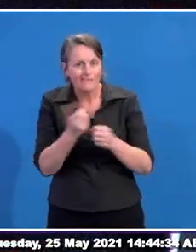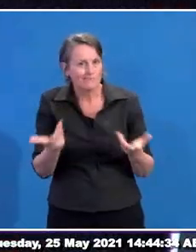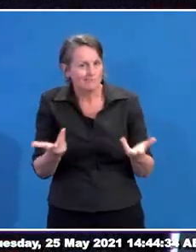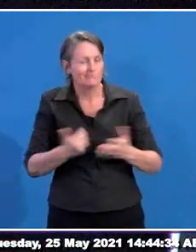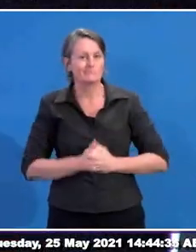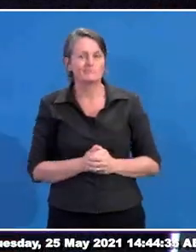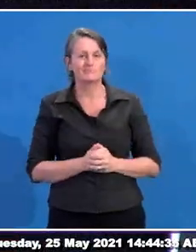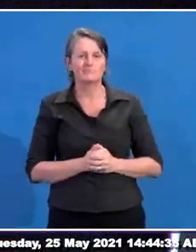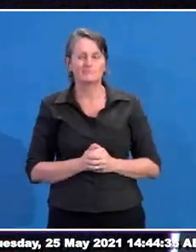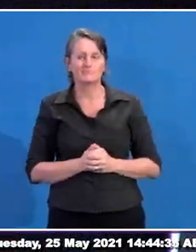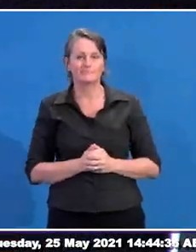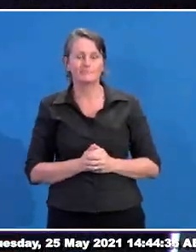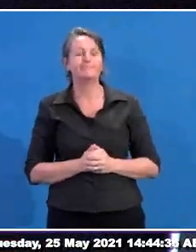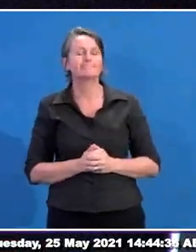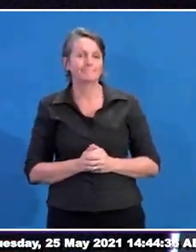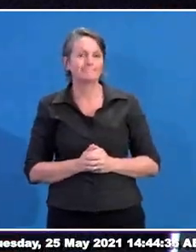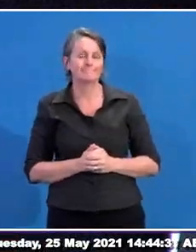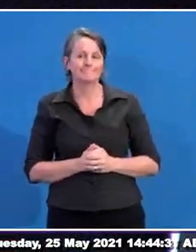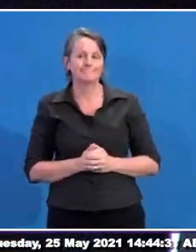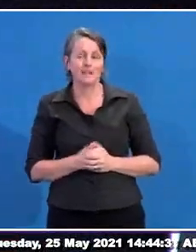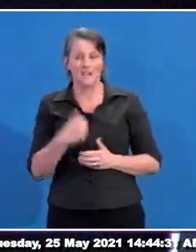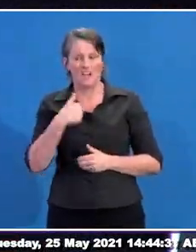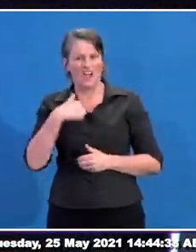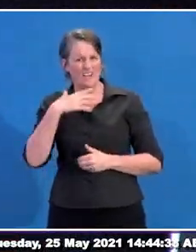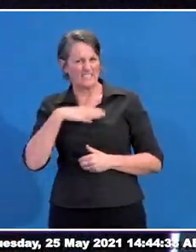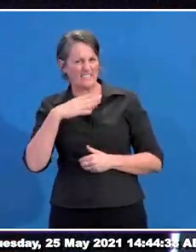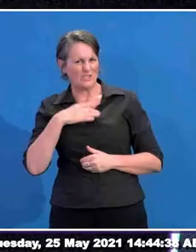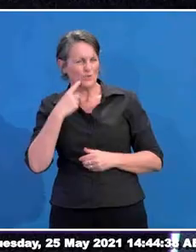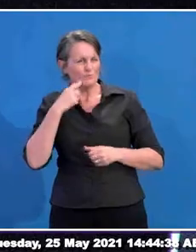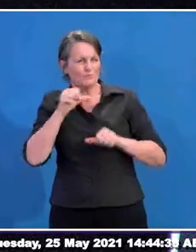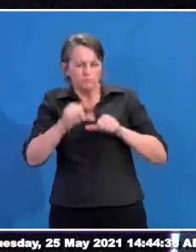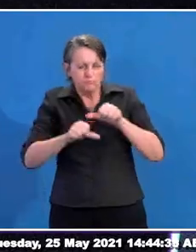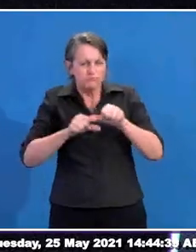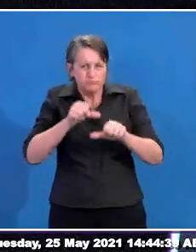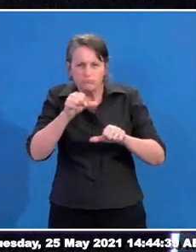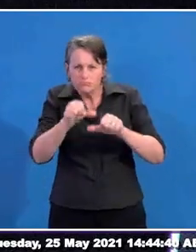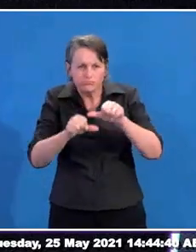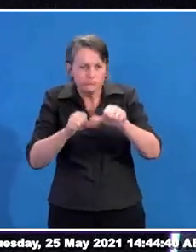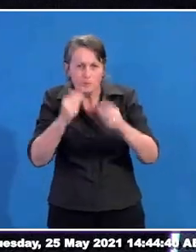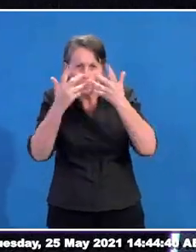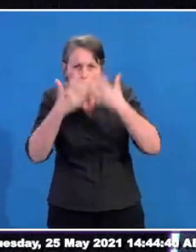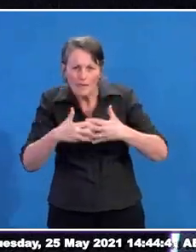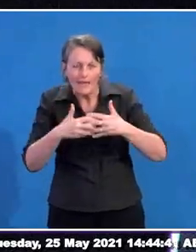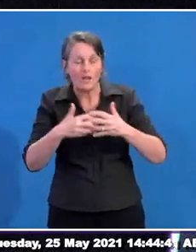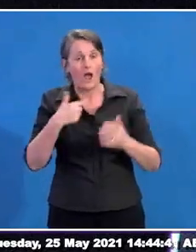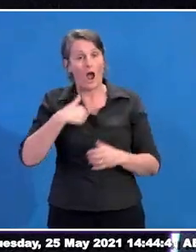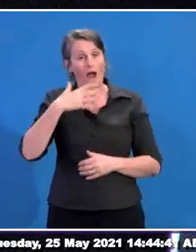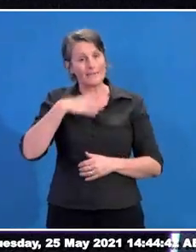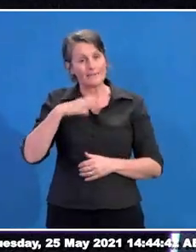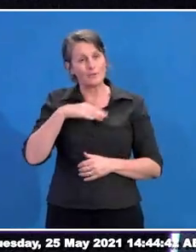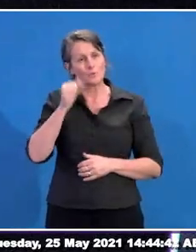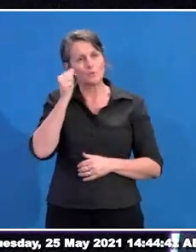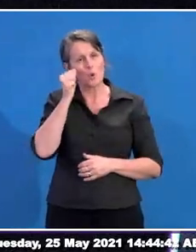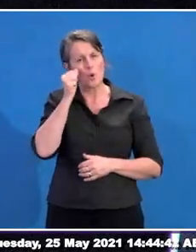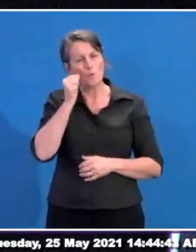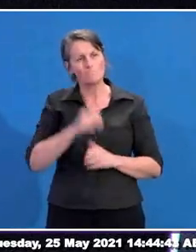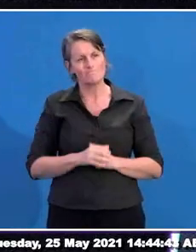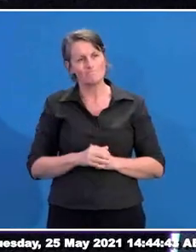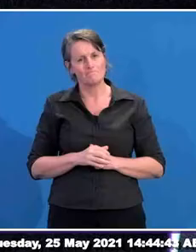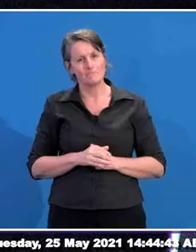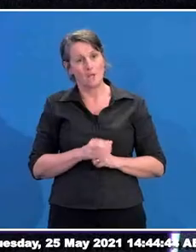It's a little bit of a process of how credible a person at interview is.